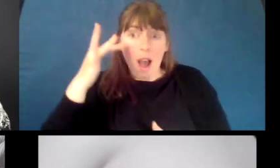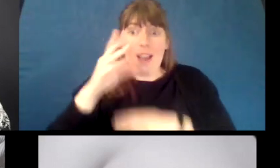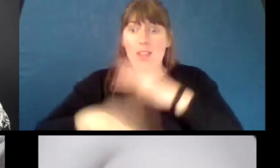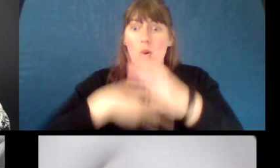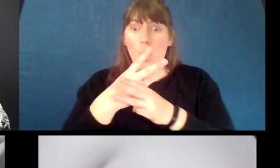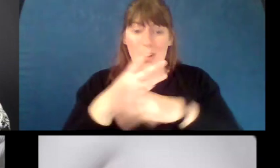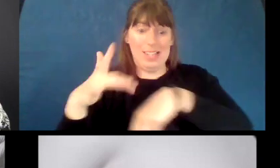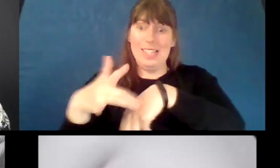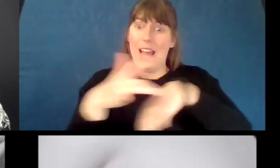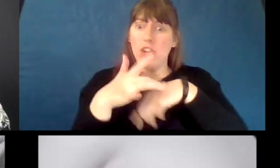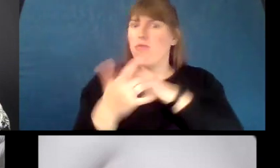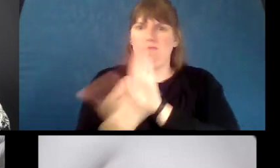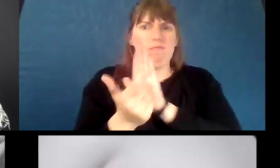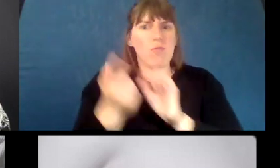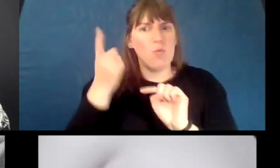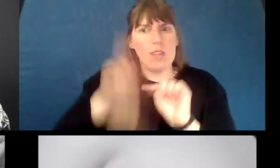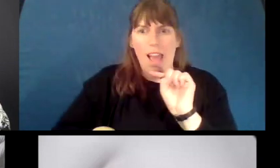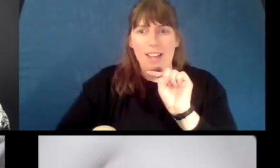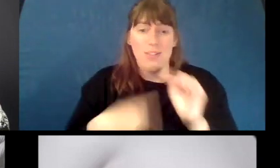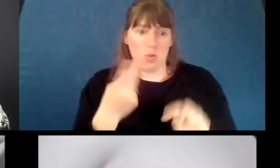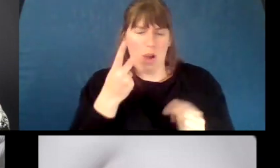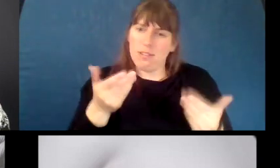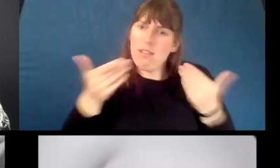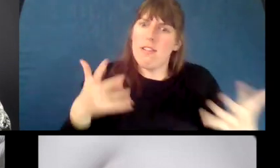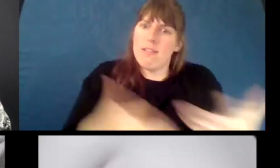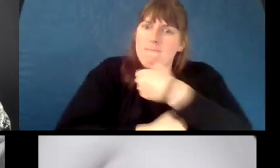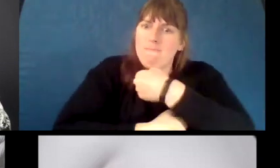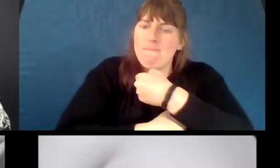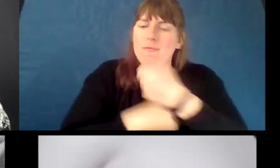for us to embrace is us going against the GAEA state.